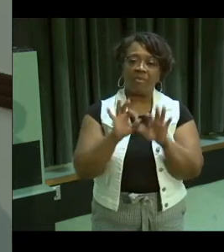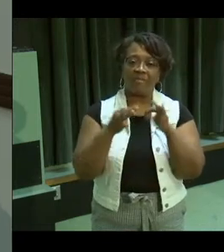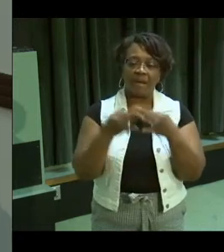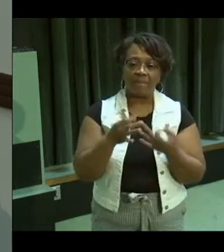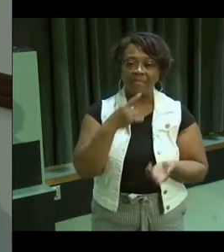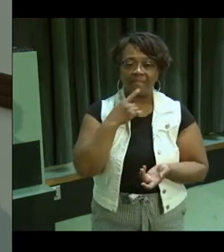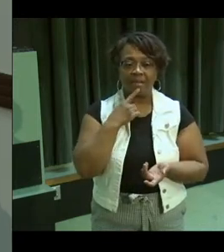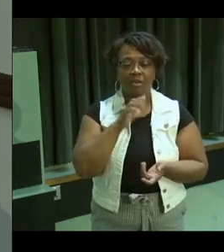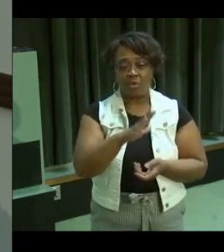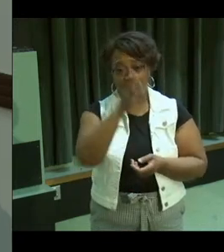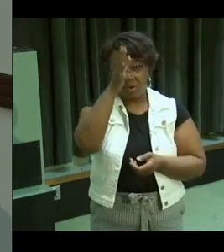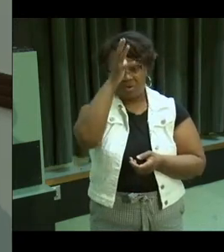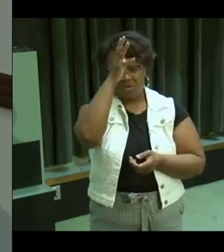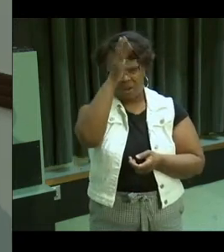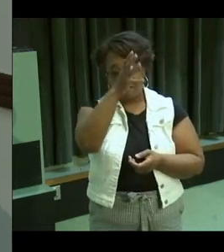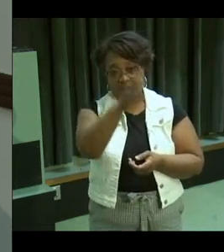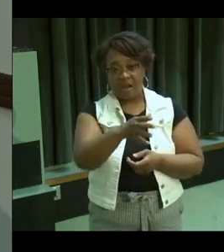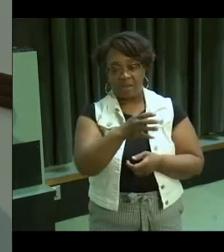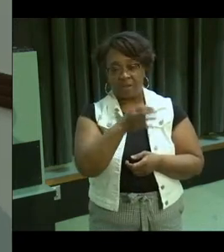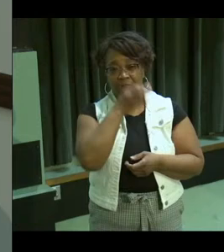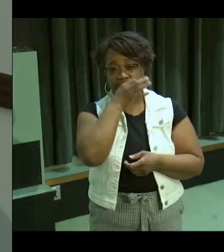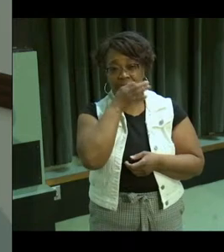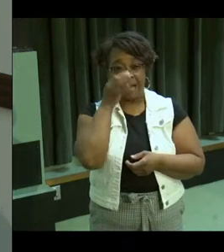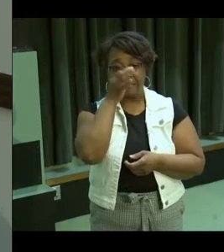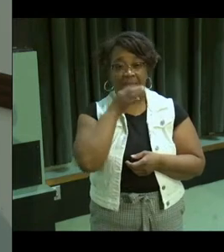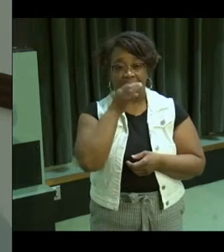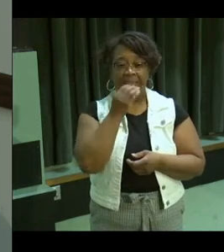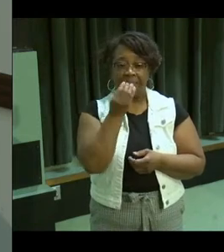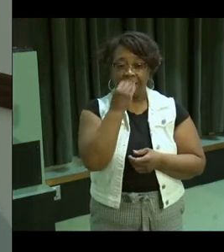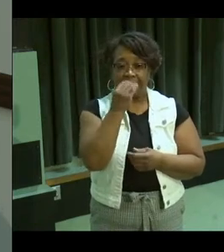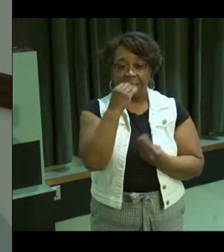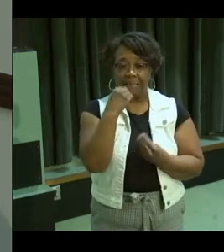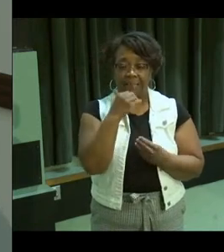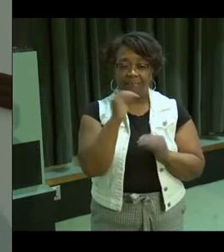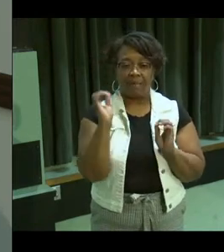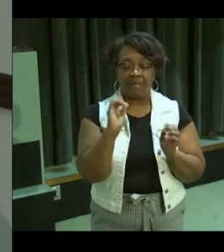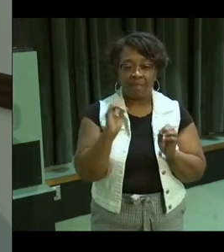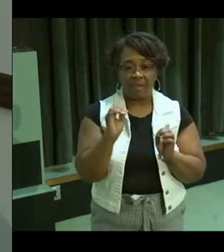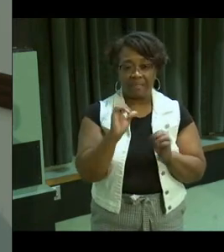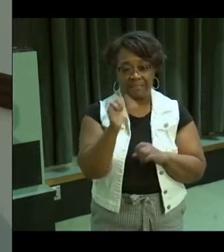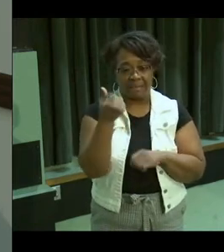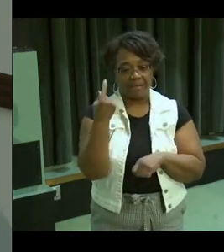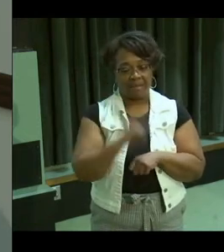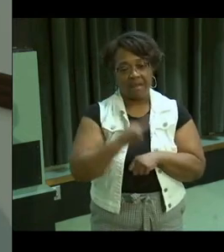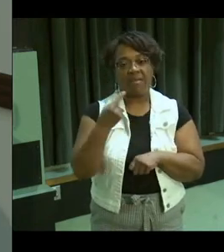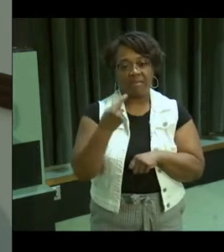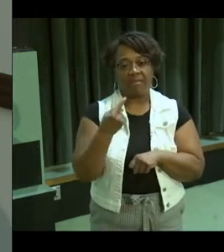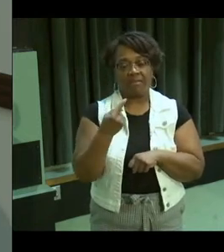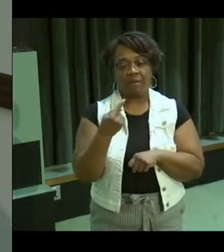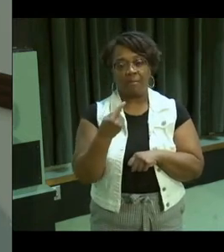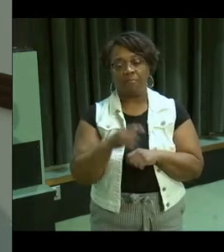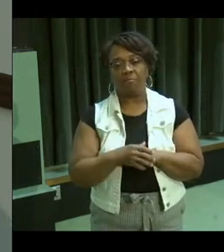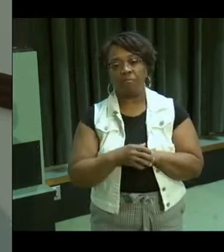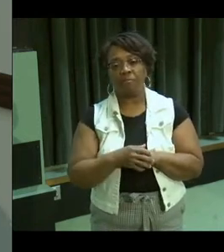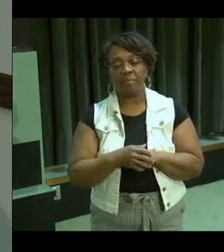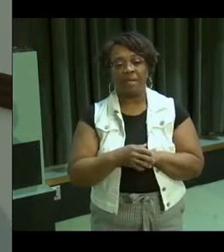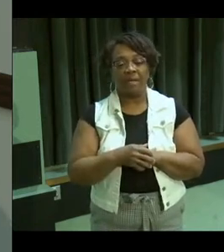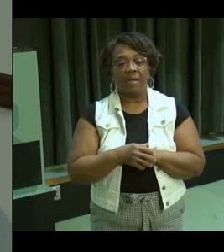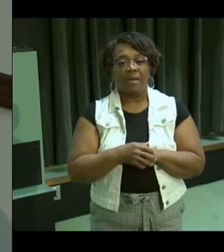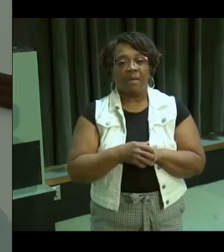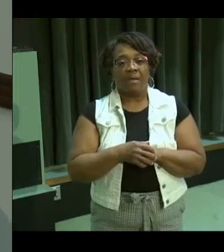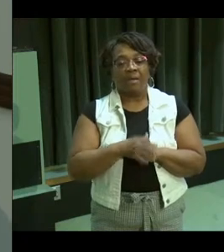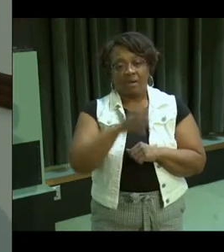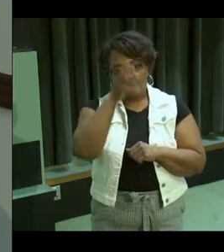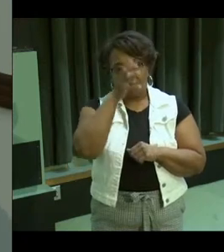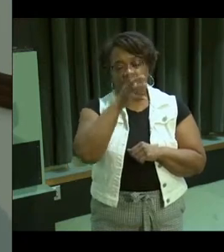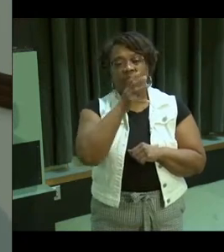grandfather has been fasting,